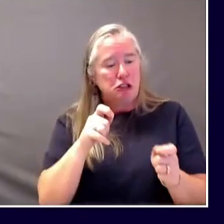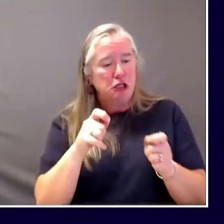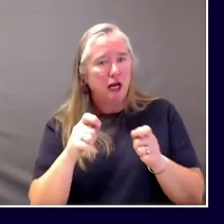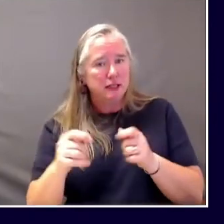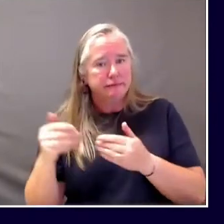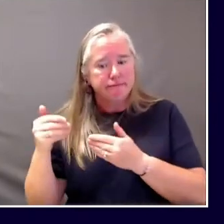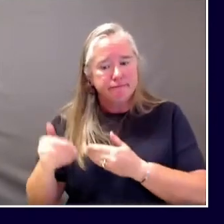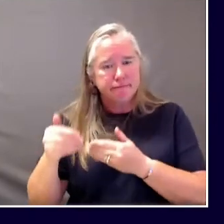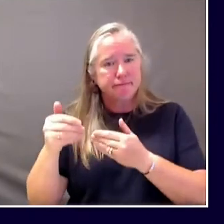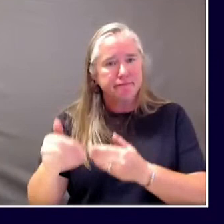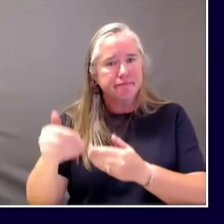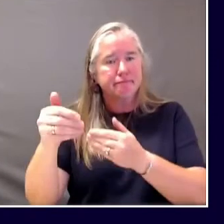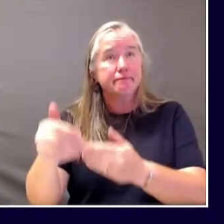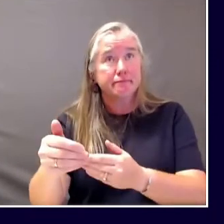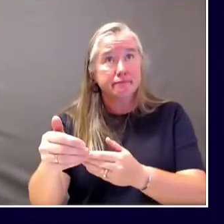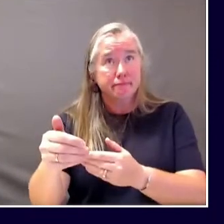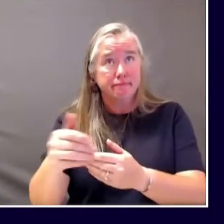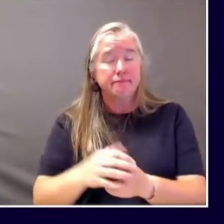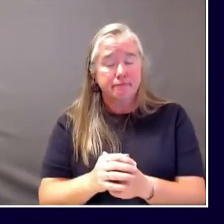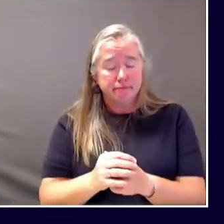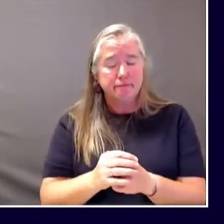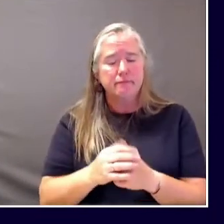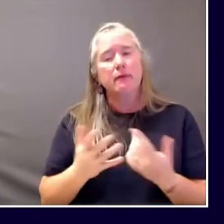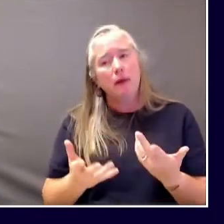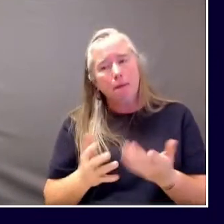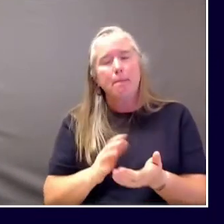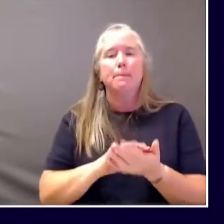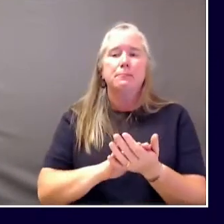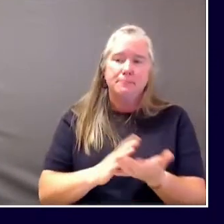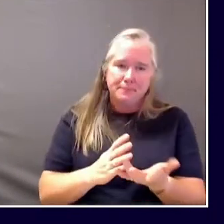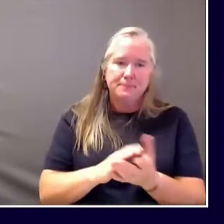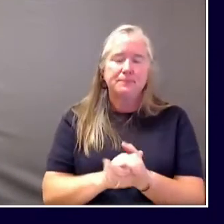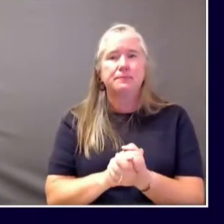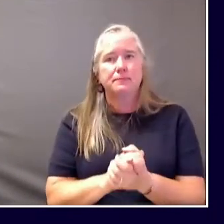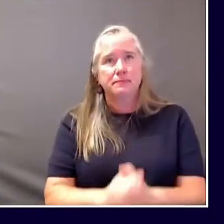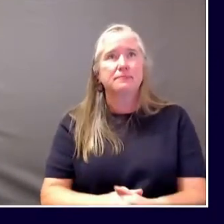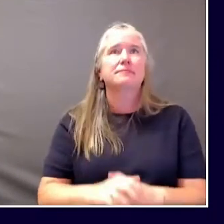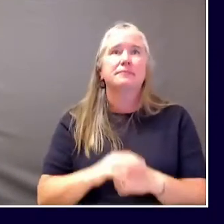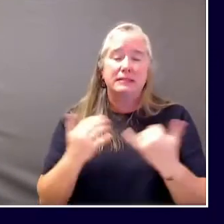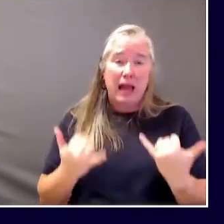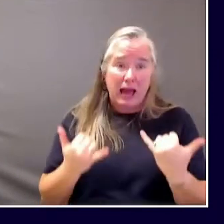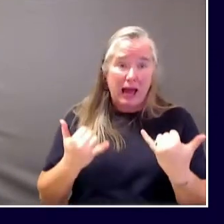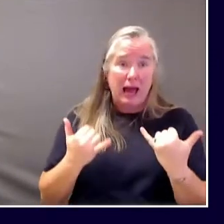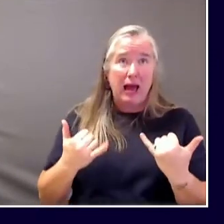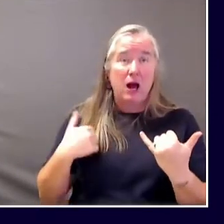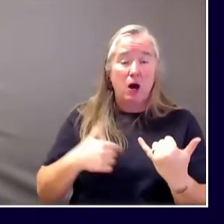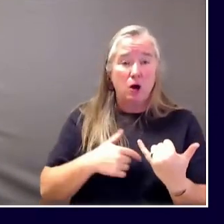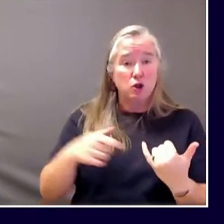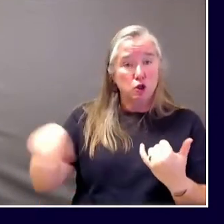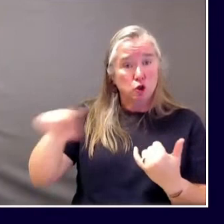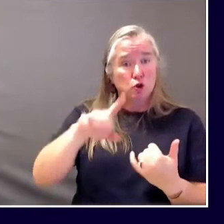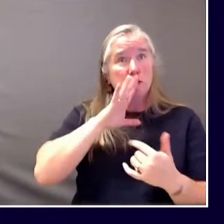you know at you know you're you're all